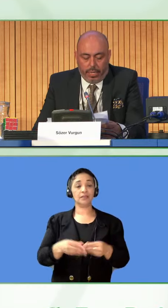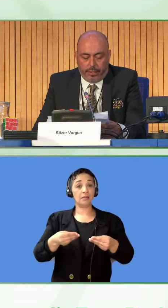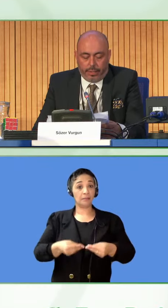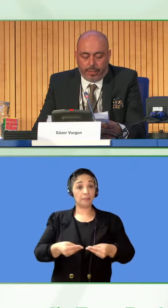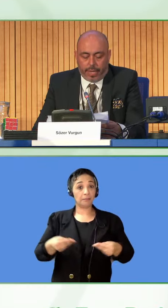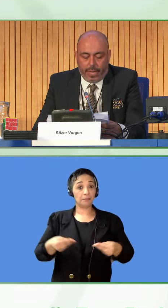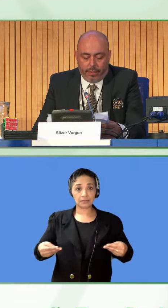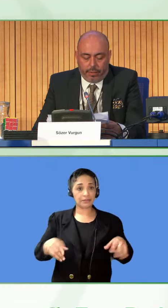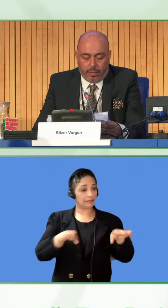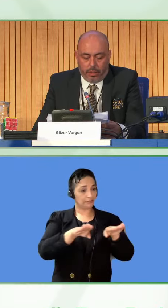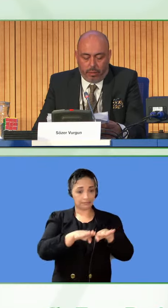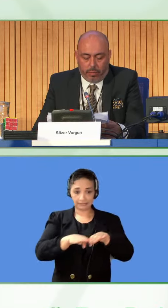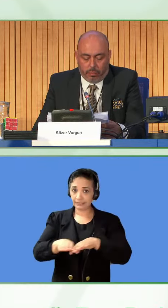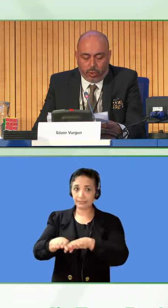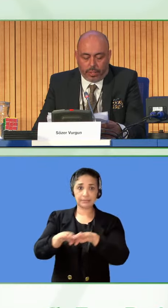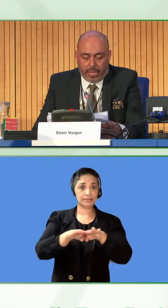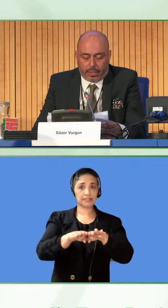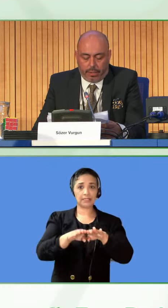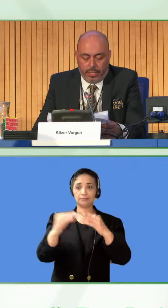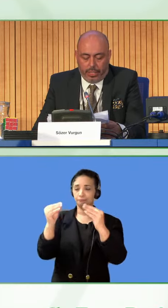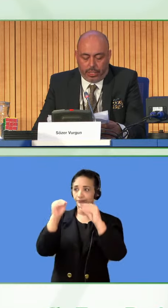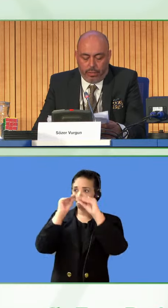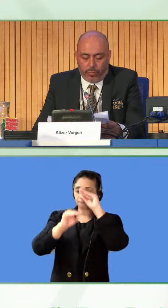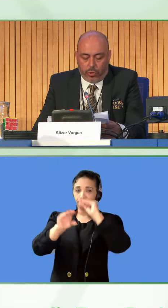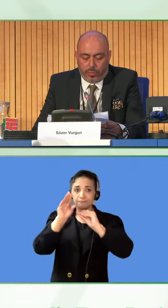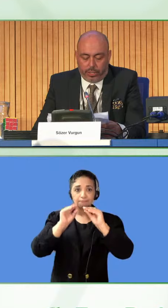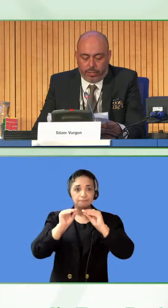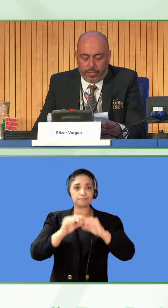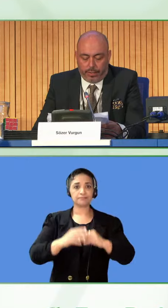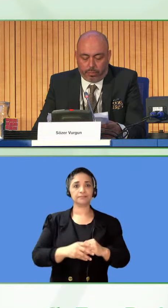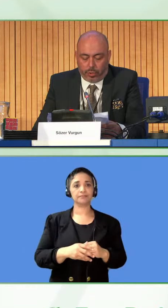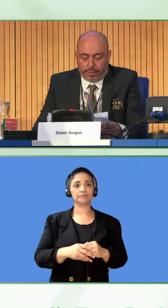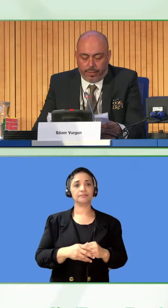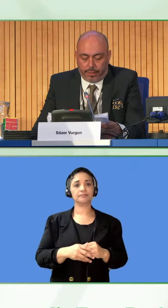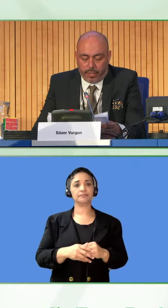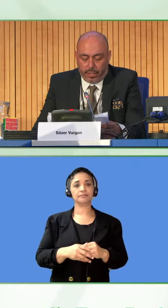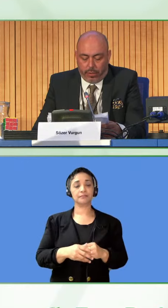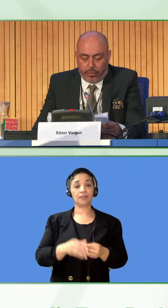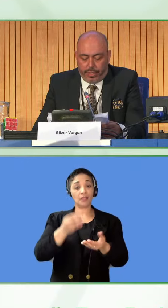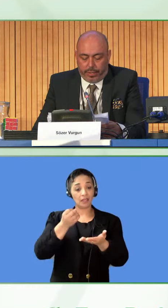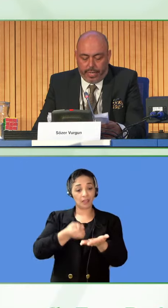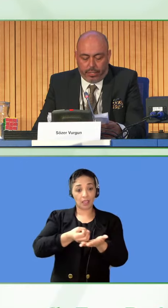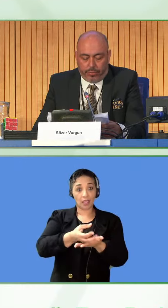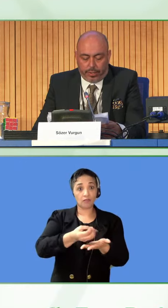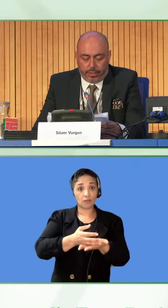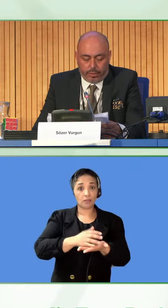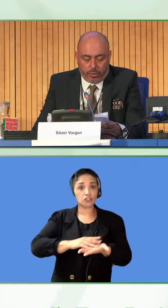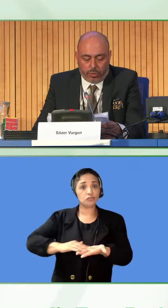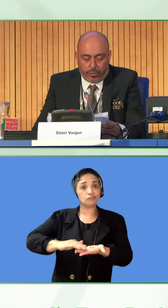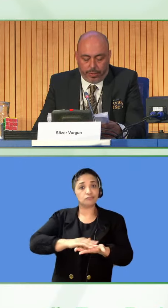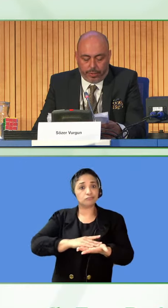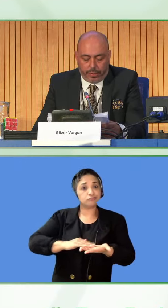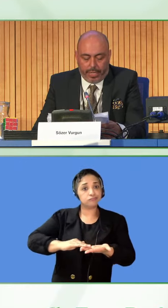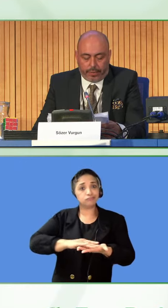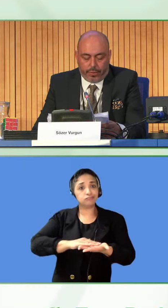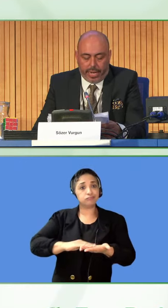In the design, the product information is presented with a different surface texture.